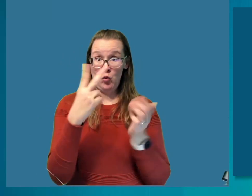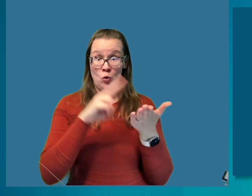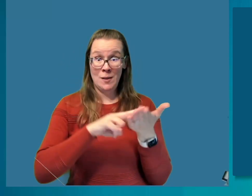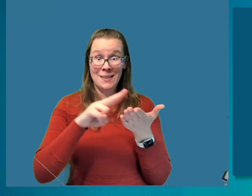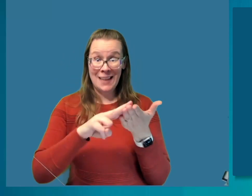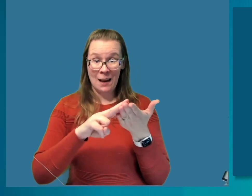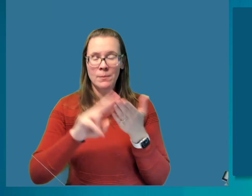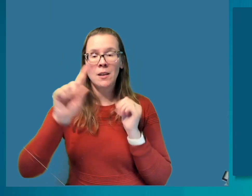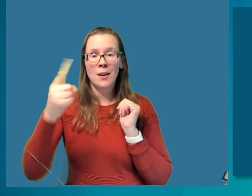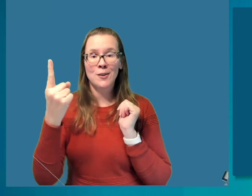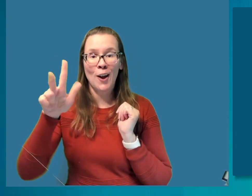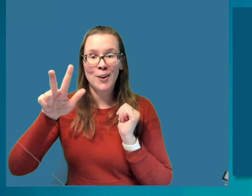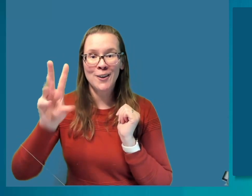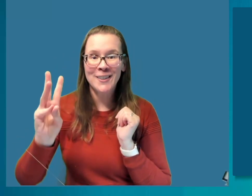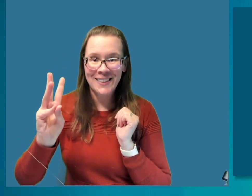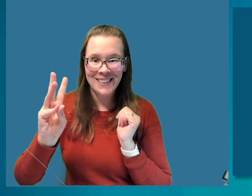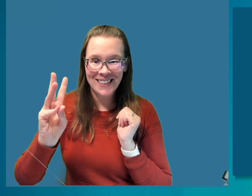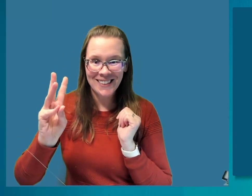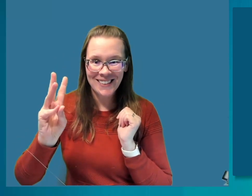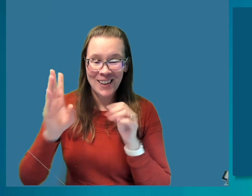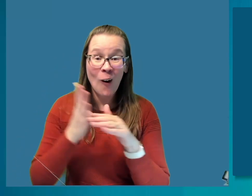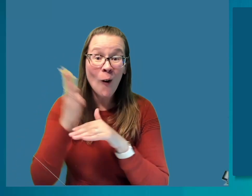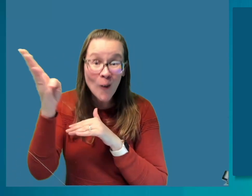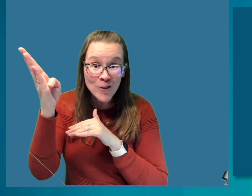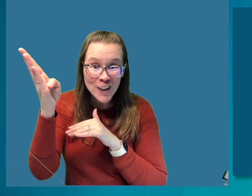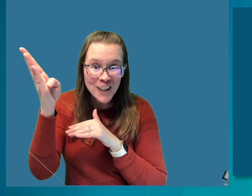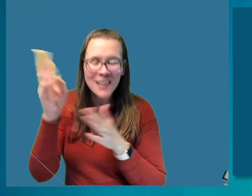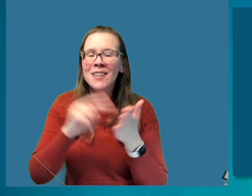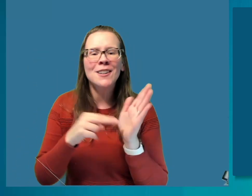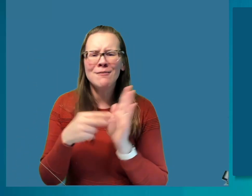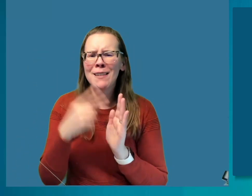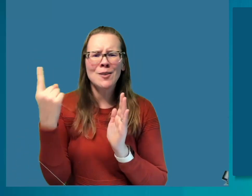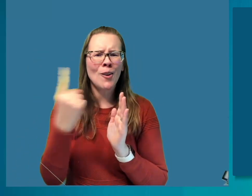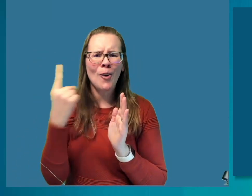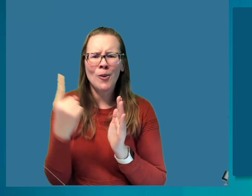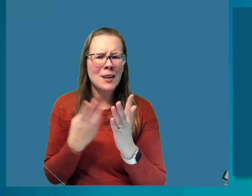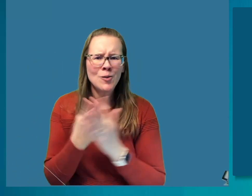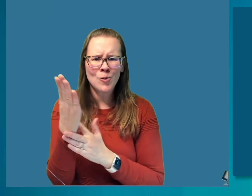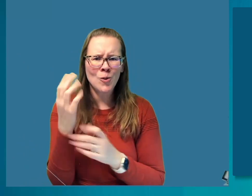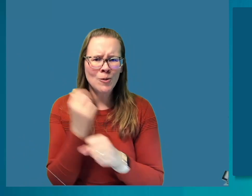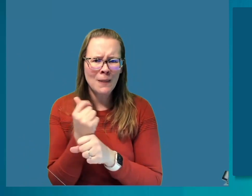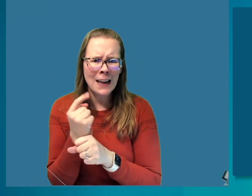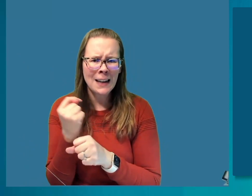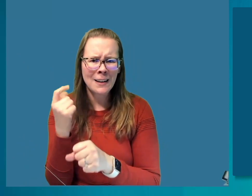post office and use two letter stamps. Because two letter stamps is going to be $1.36 which is going